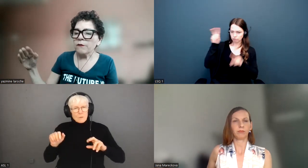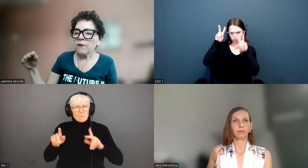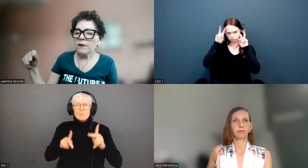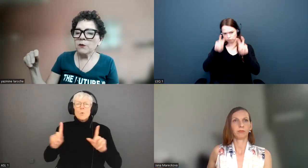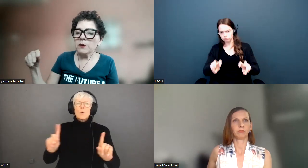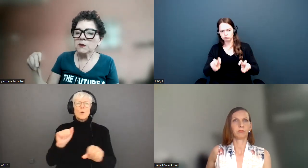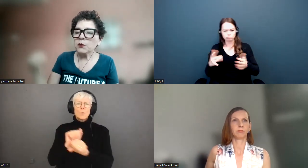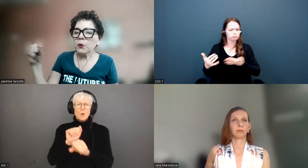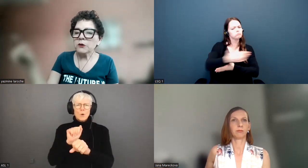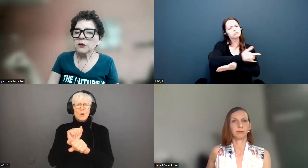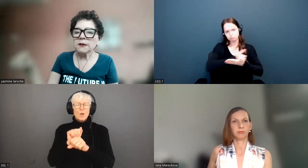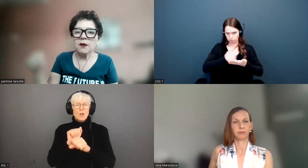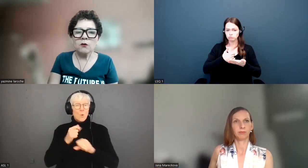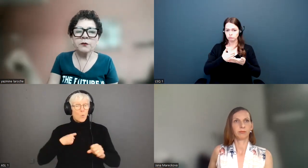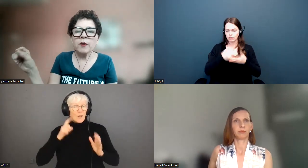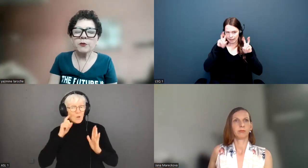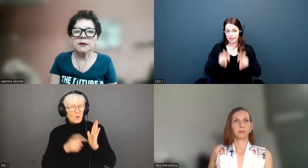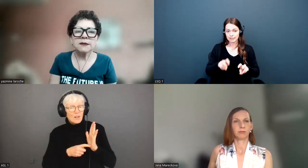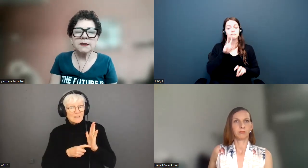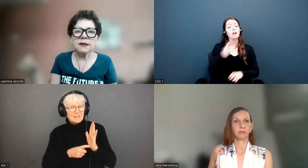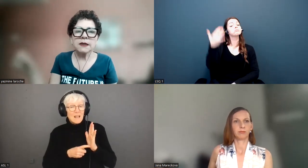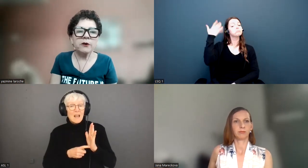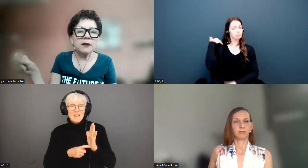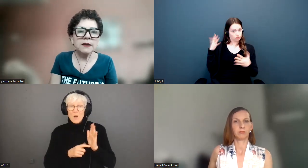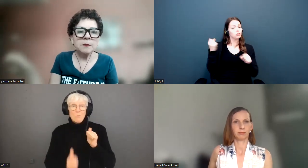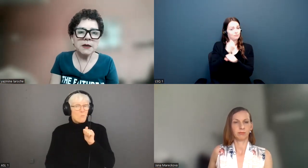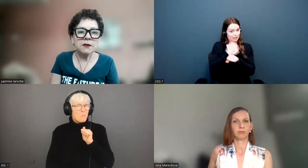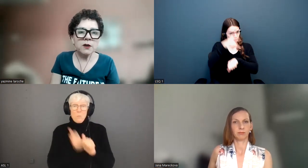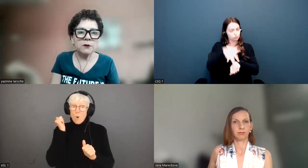found that they were disproportionately over represented in clerical and administrative